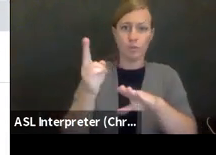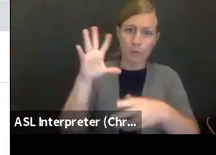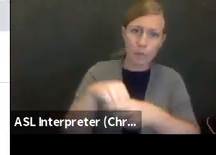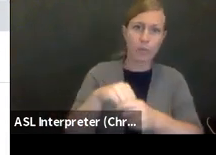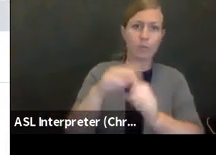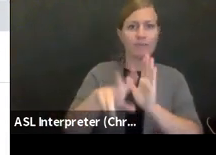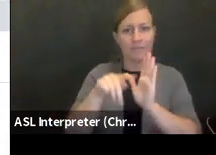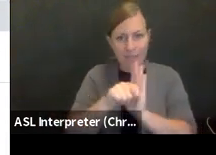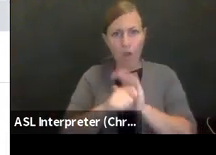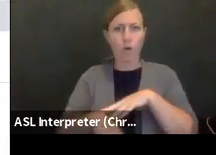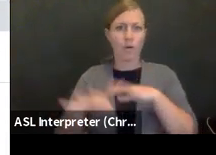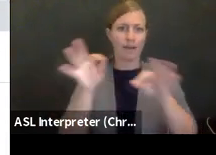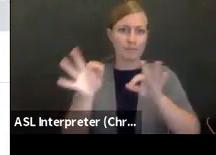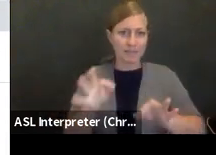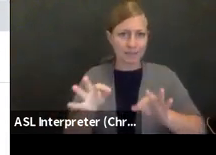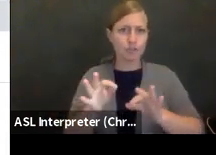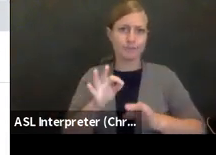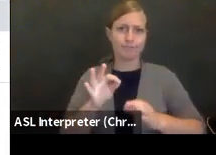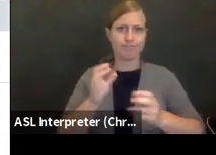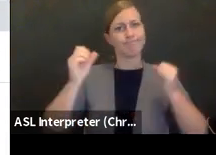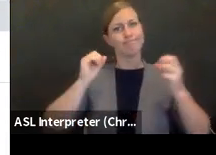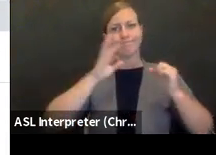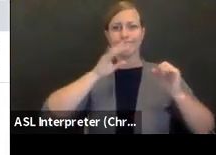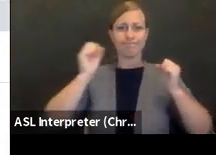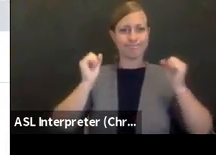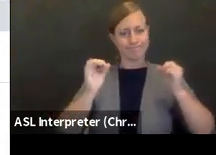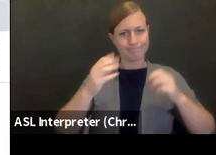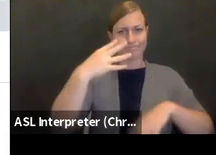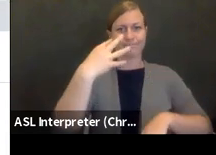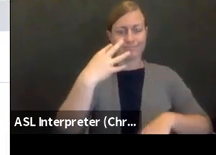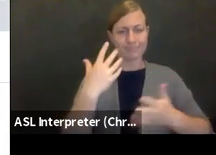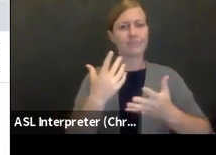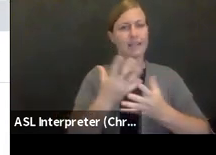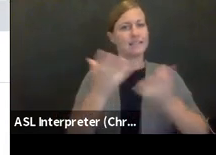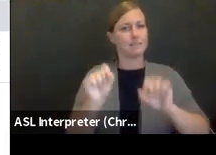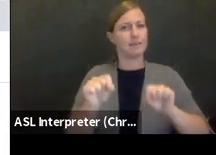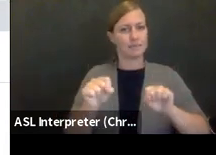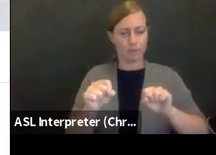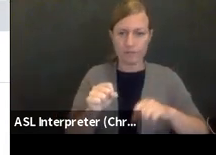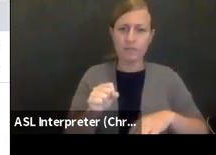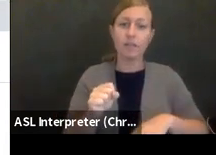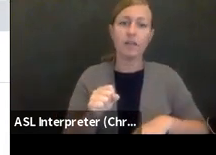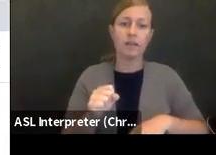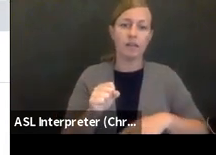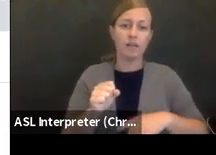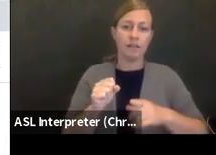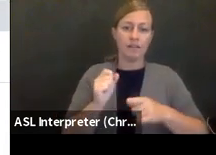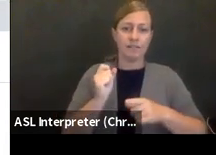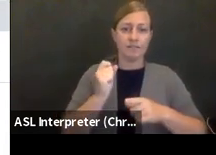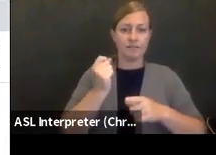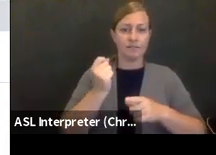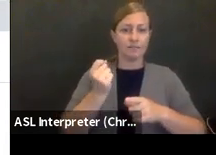ESD 112-- Kristina Wambold: Explanations within your assignments and announcements, as much as possible. You do not have a virtual background screen.